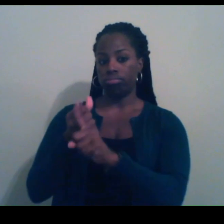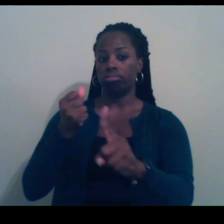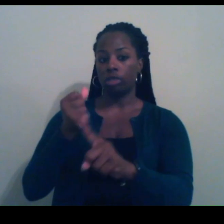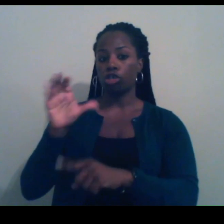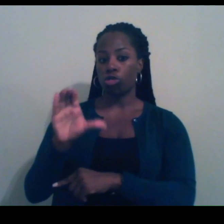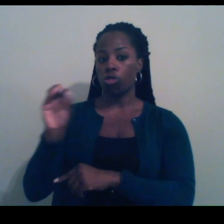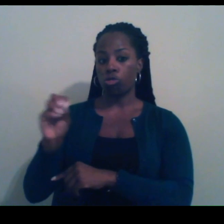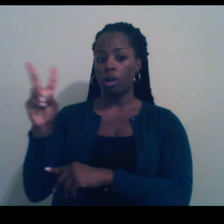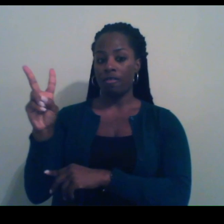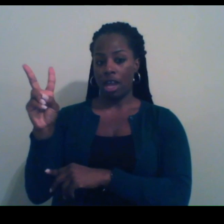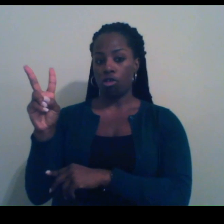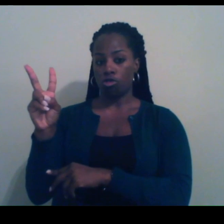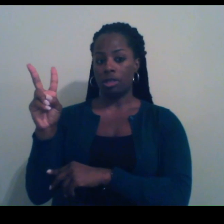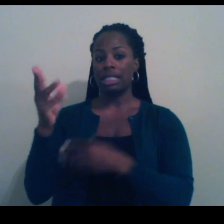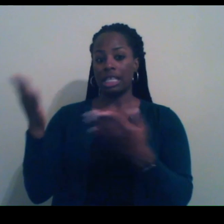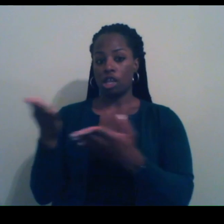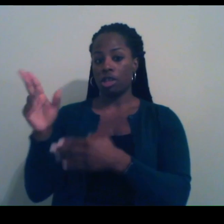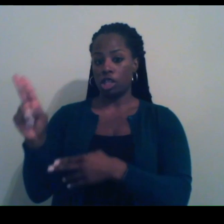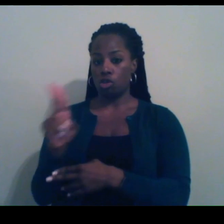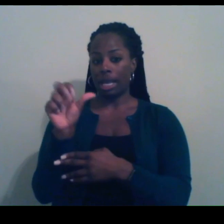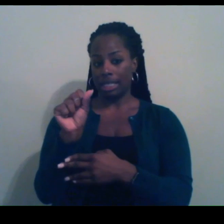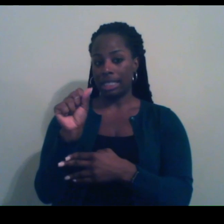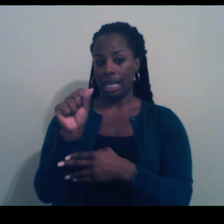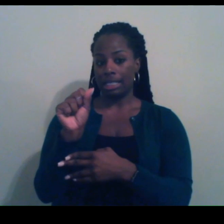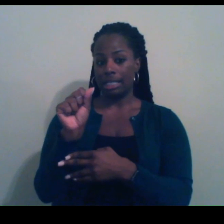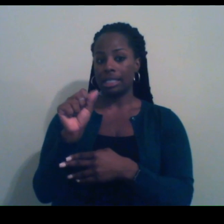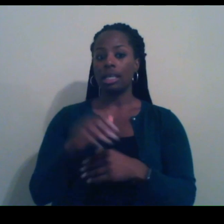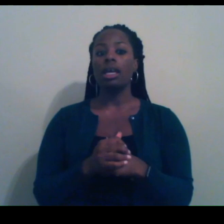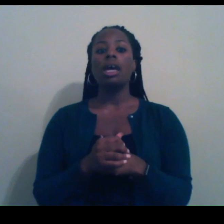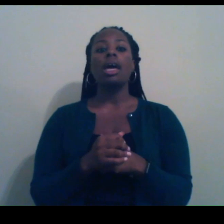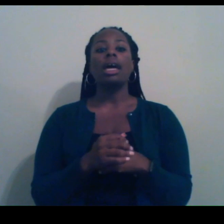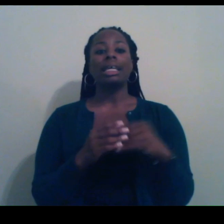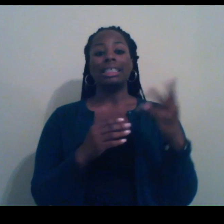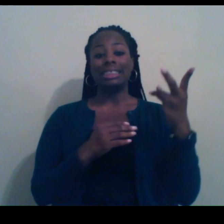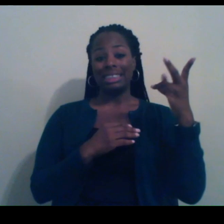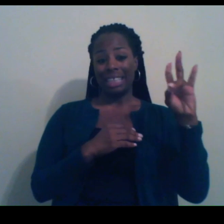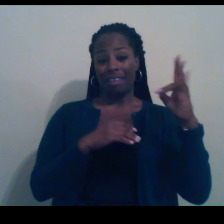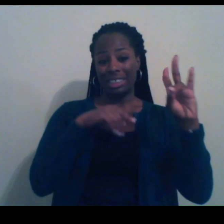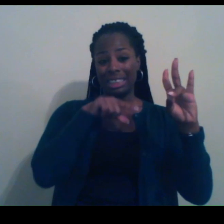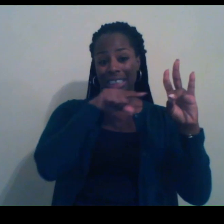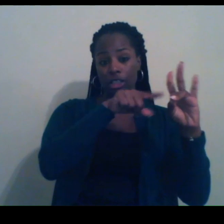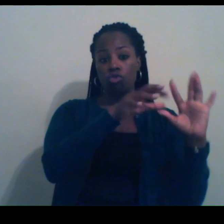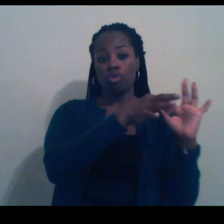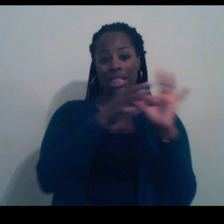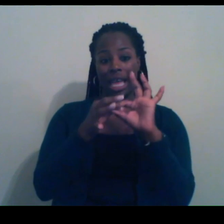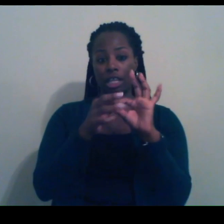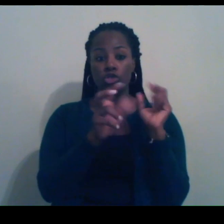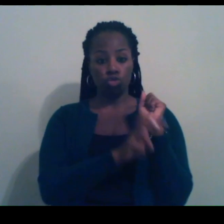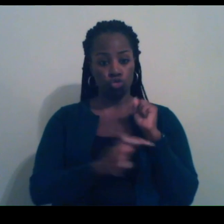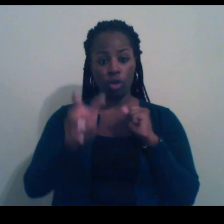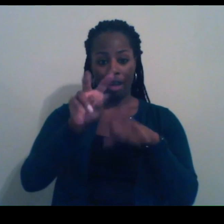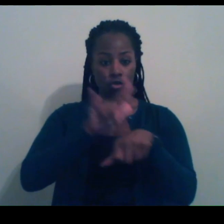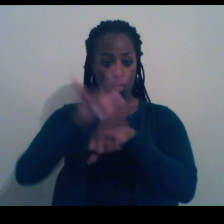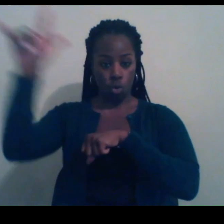repatriated cases 17 of those cases are travel related in one way or another 26